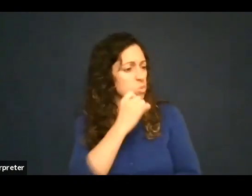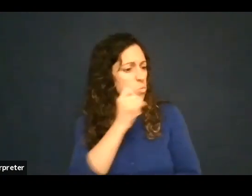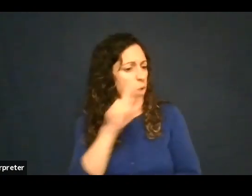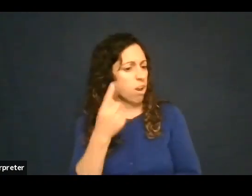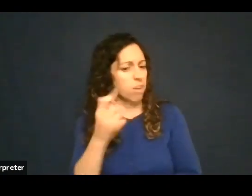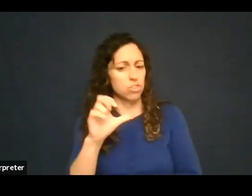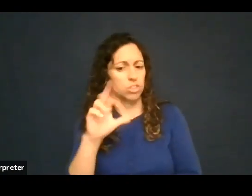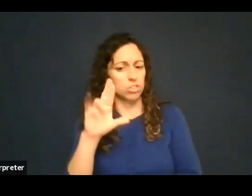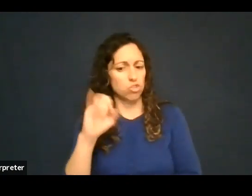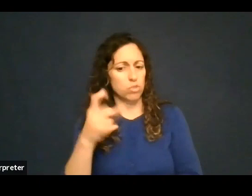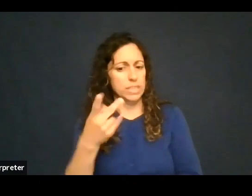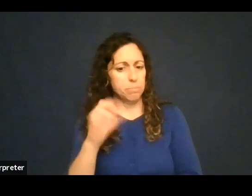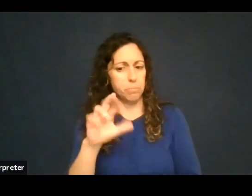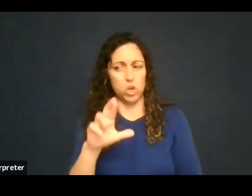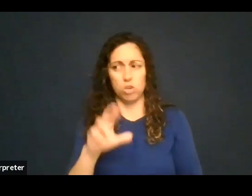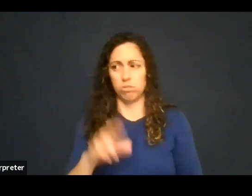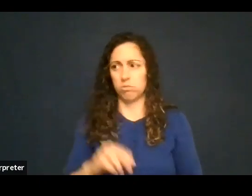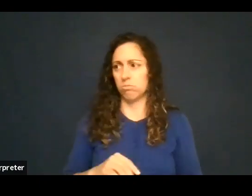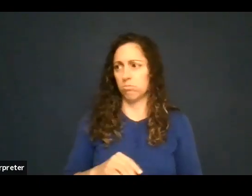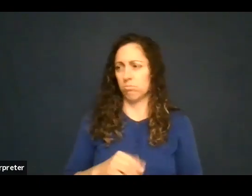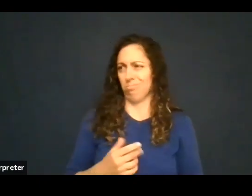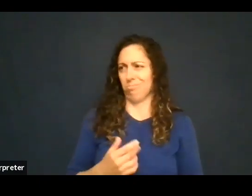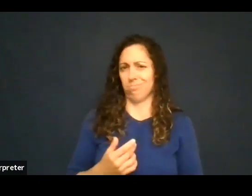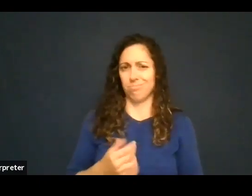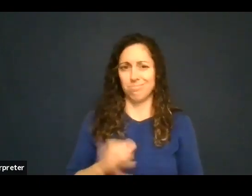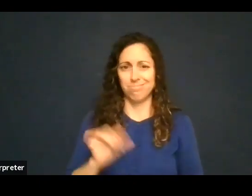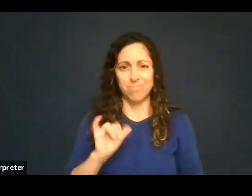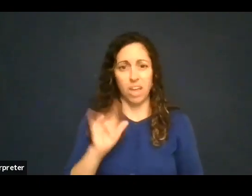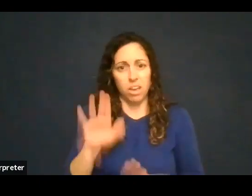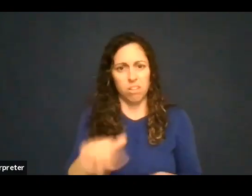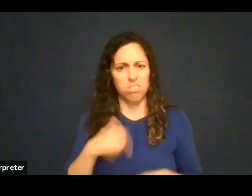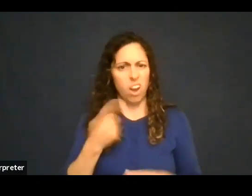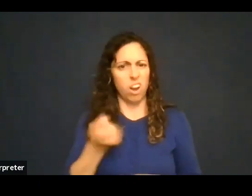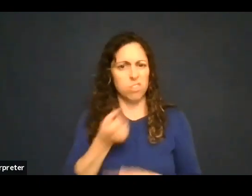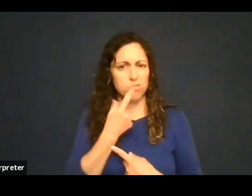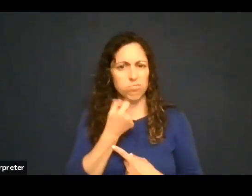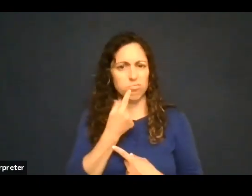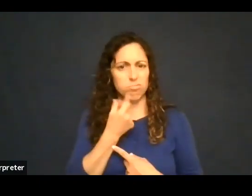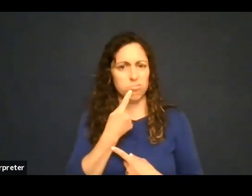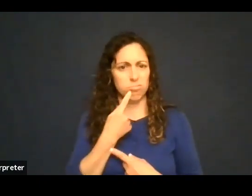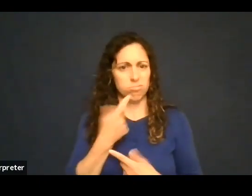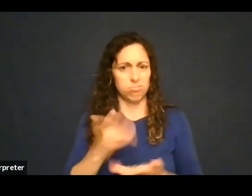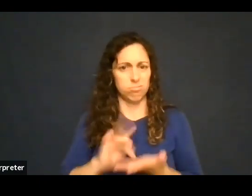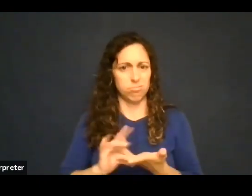And I know that because it's on the cover of all magazines.